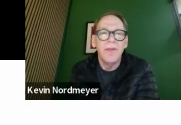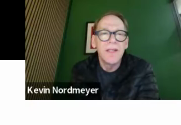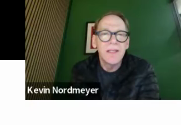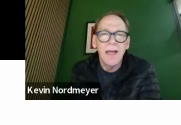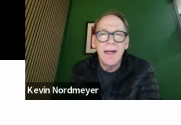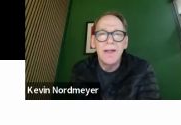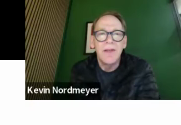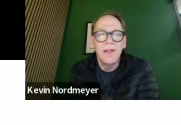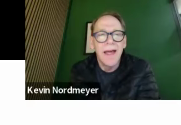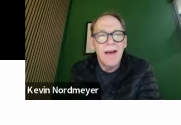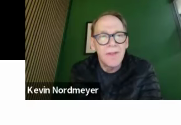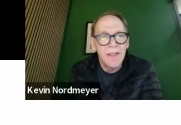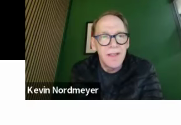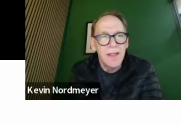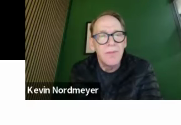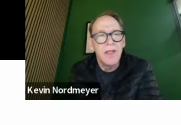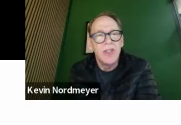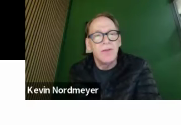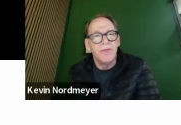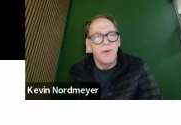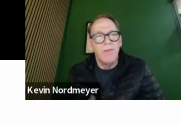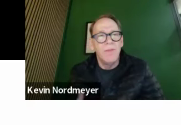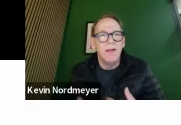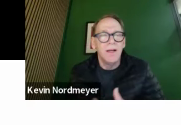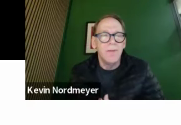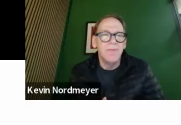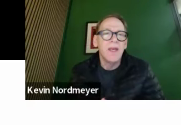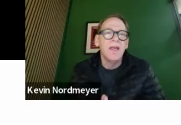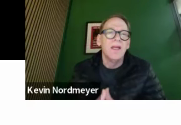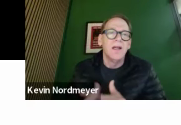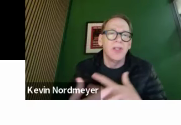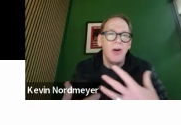On this slide, on the left is an image from a tall glass.